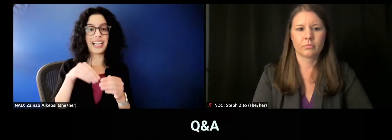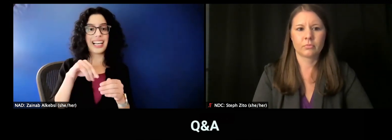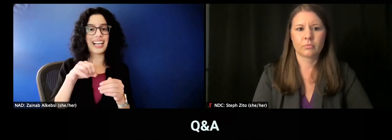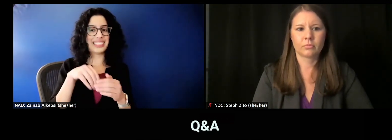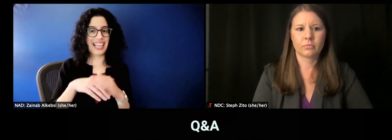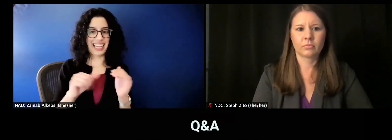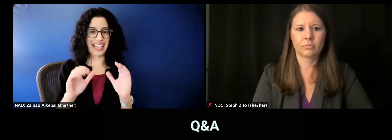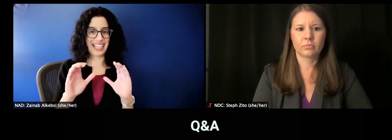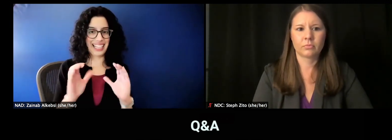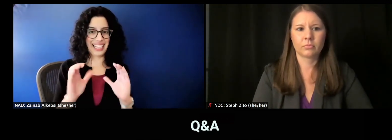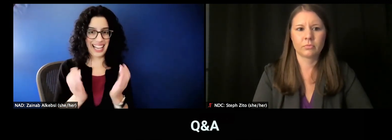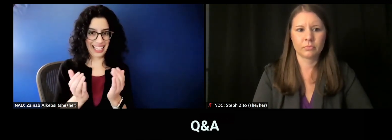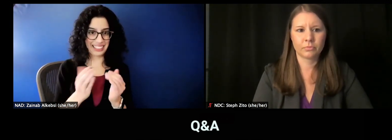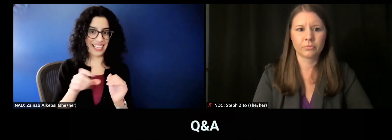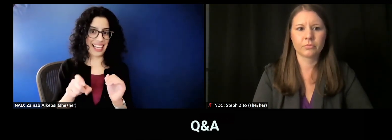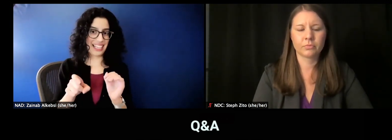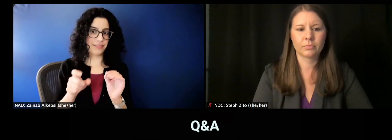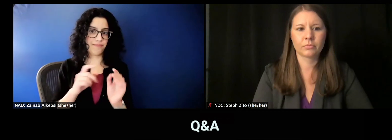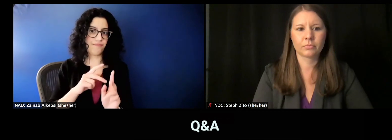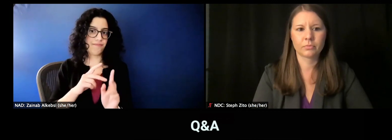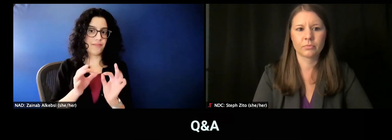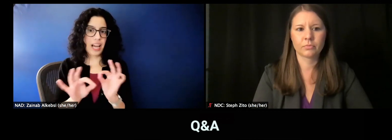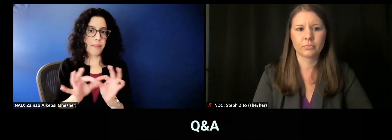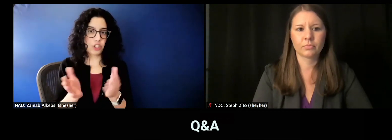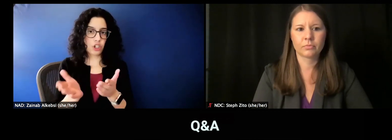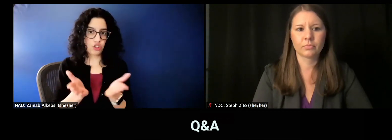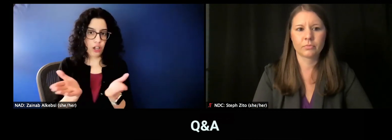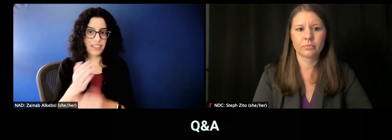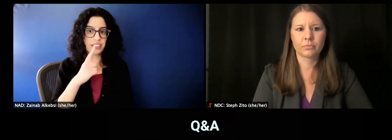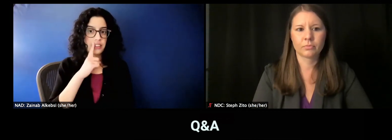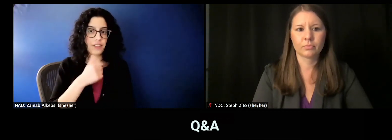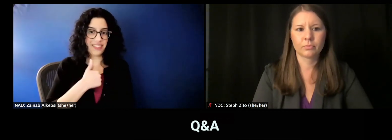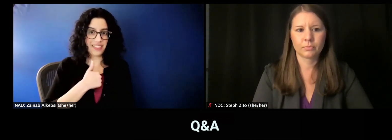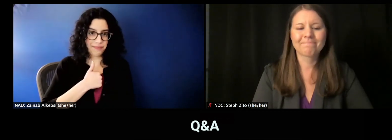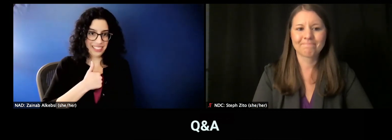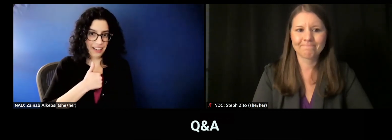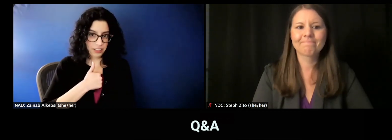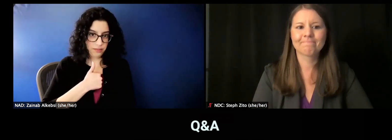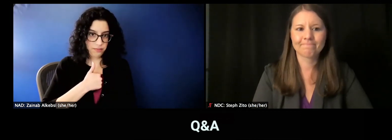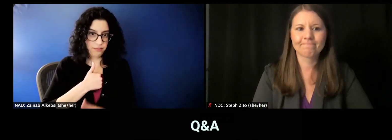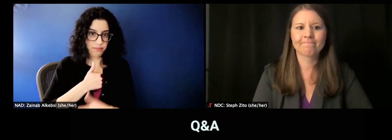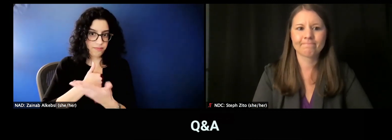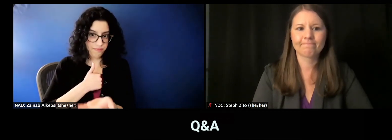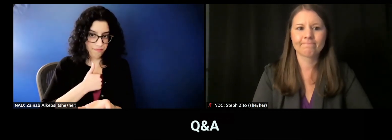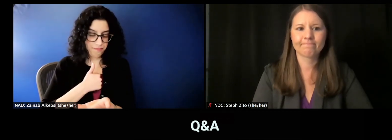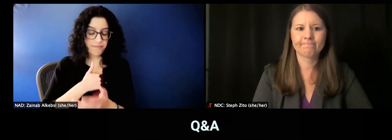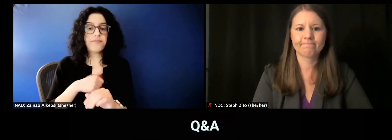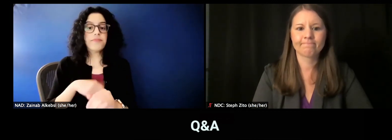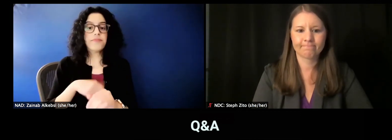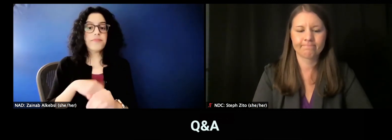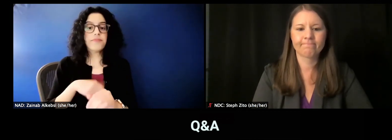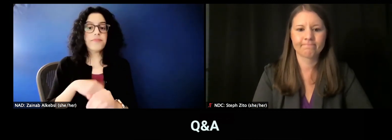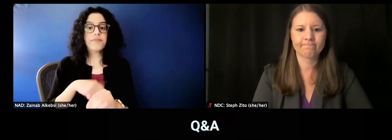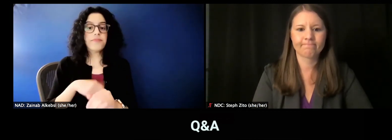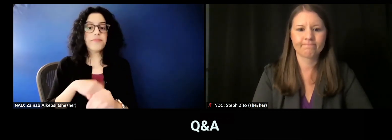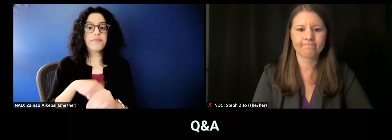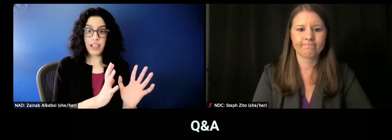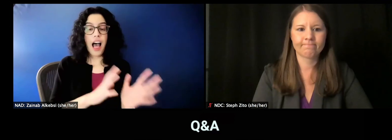is in class and they have captioning services for themselves as a student in that class,